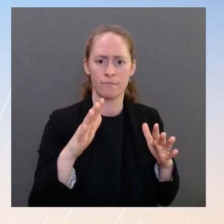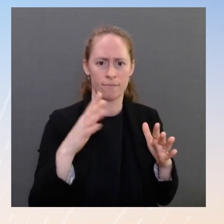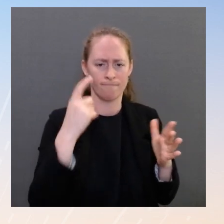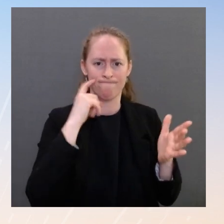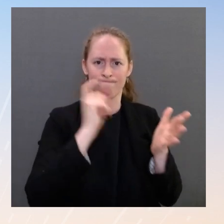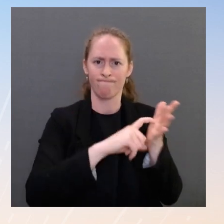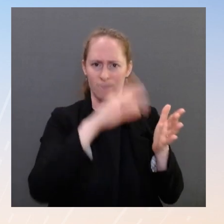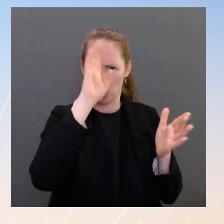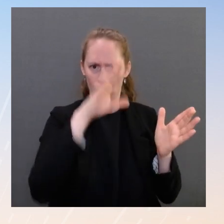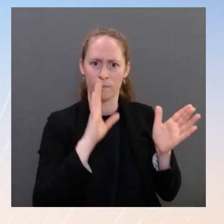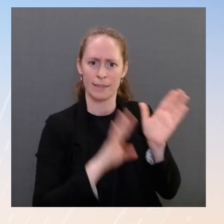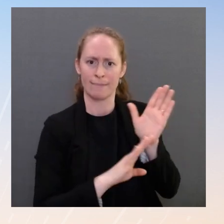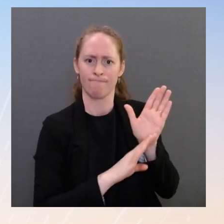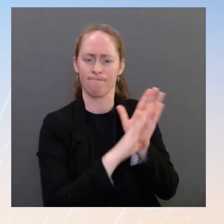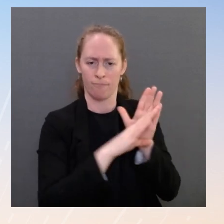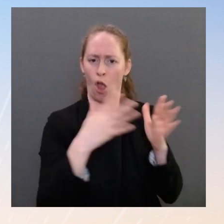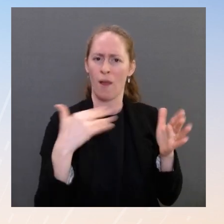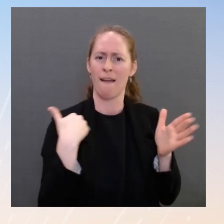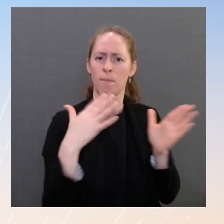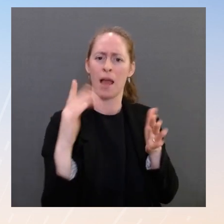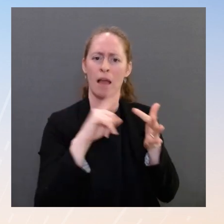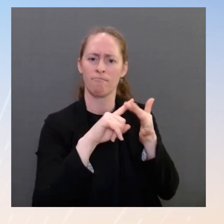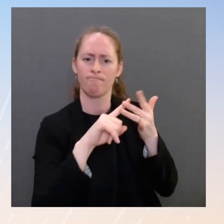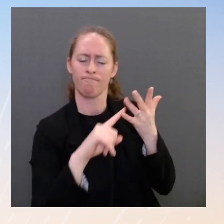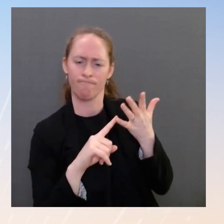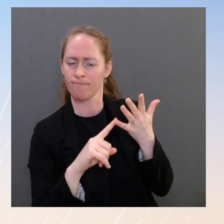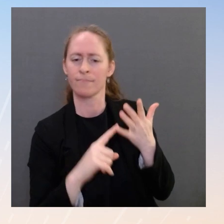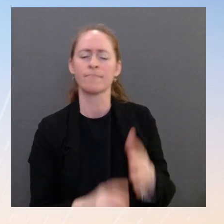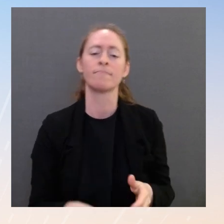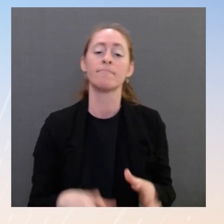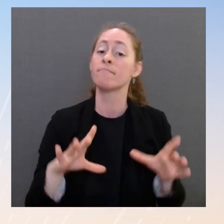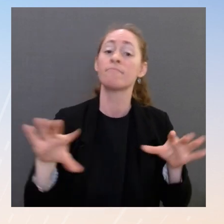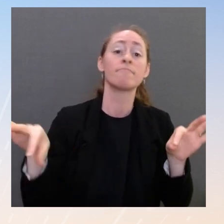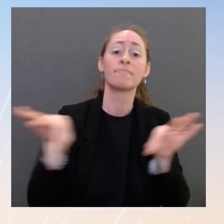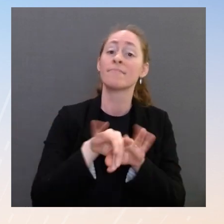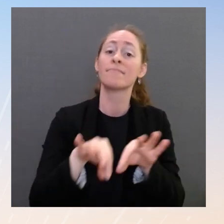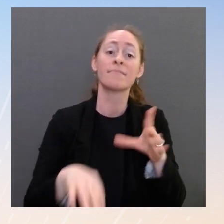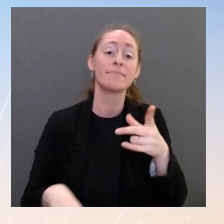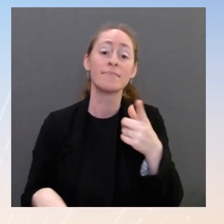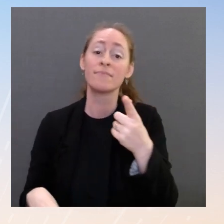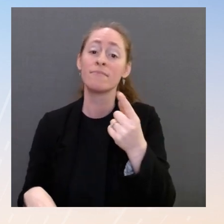Obviously, there's an important purview that the Federal Reserve has, and they've indicated their plans to recalibrate.